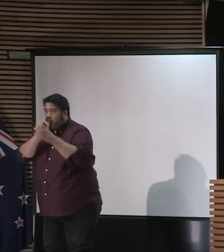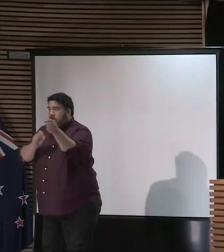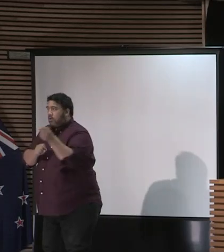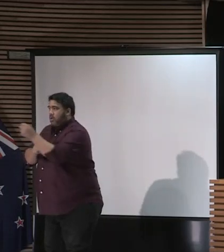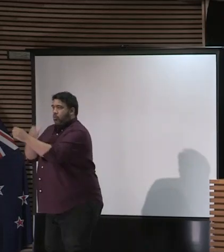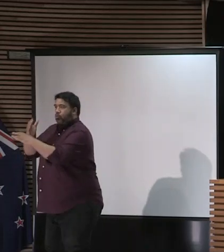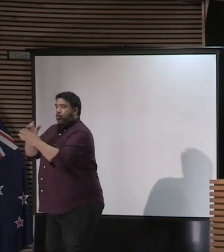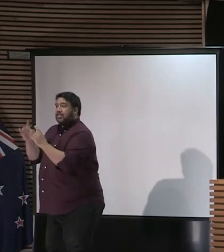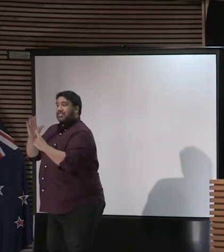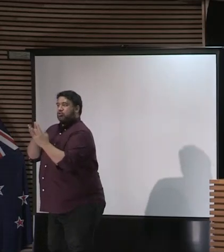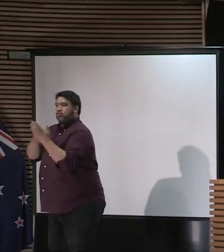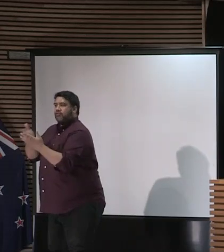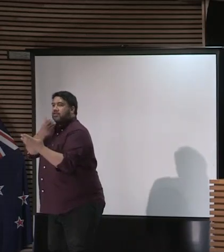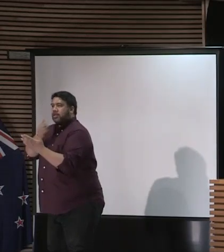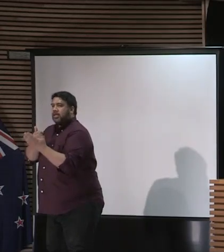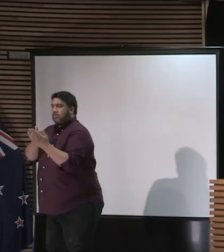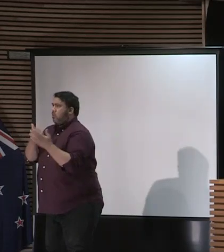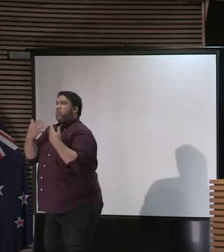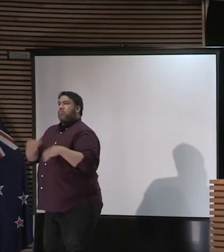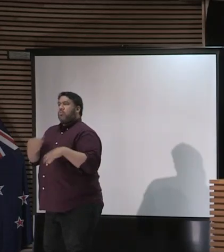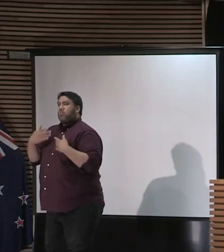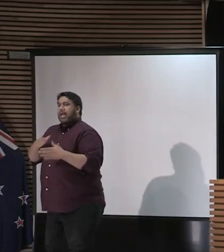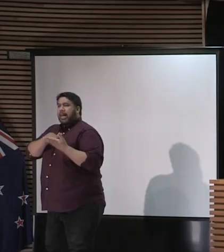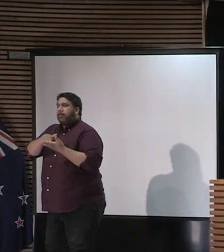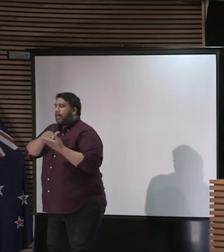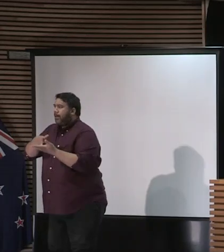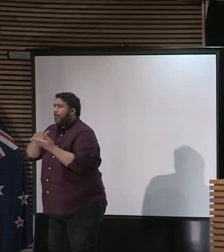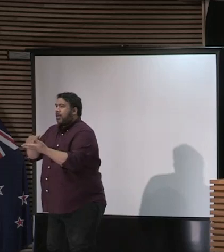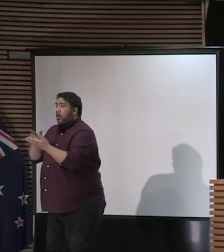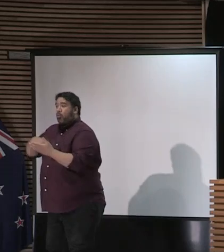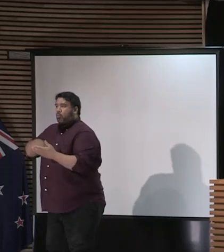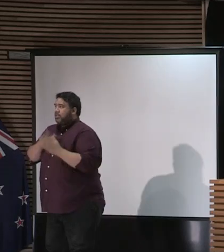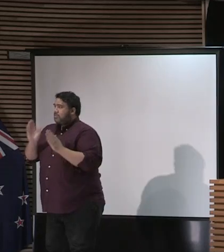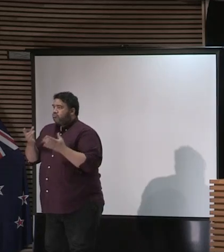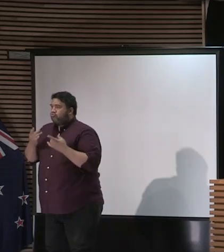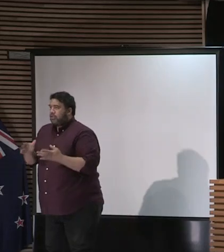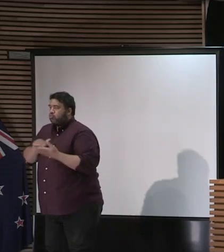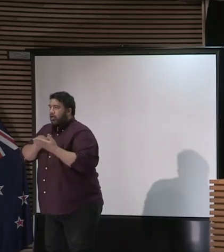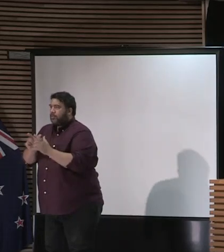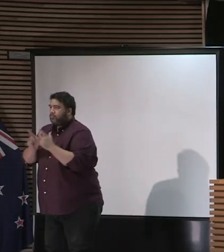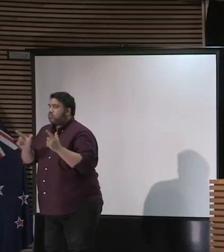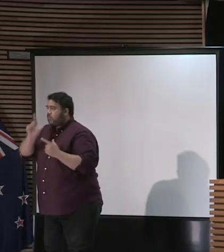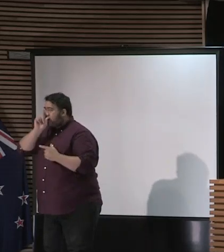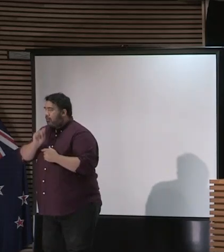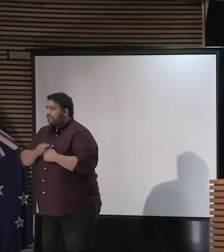the phone, including supporting the redeployment of people to essential services. This work has made a